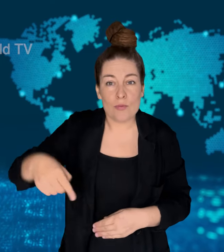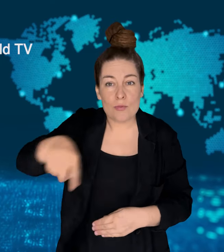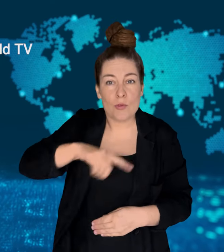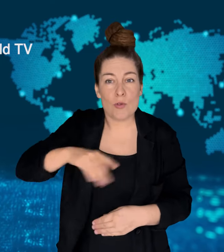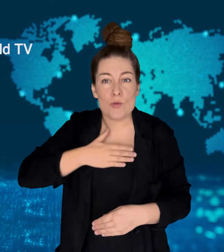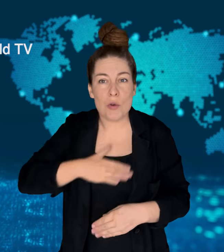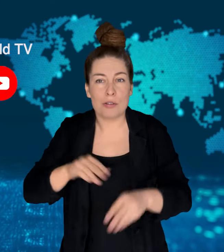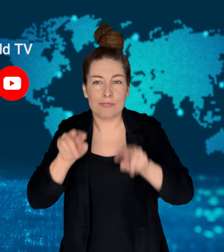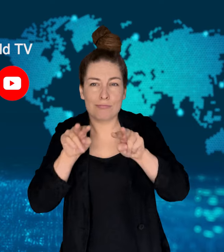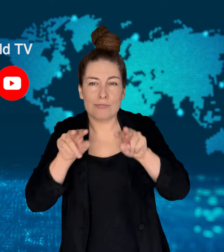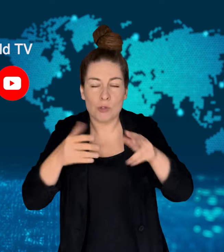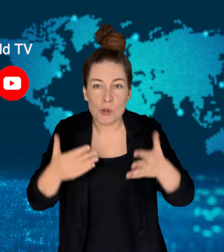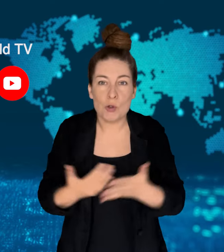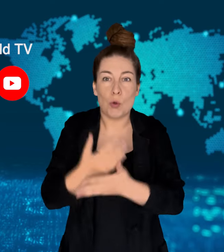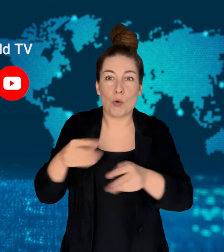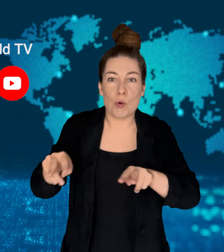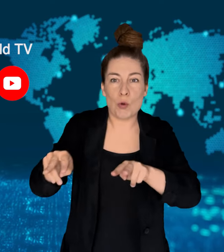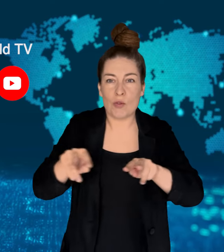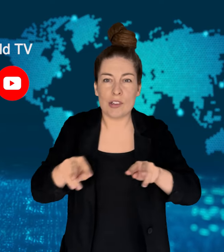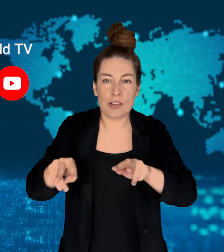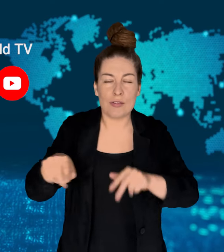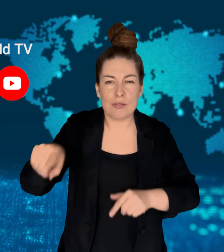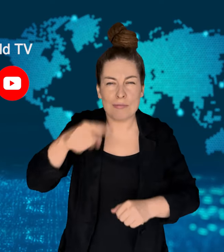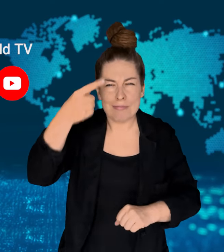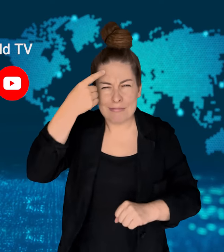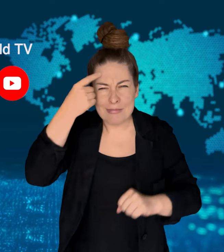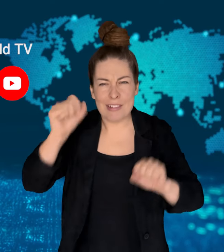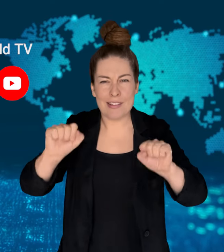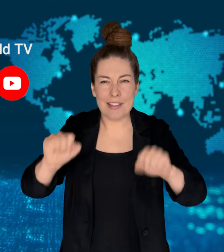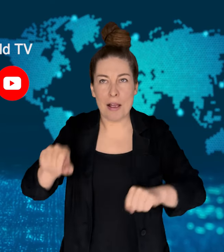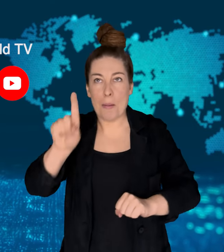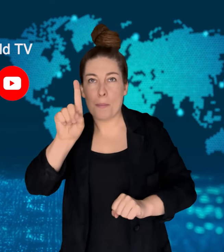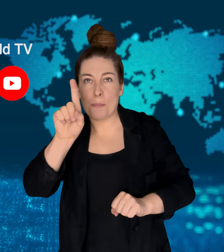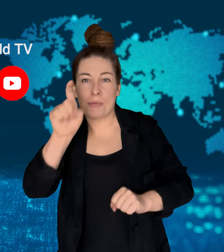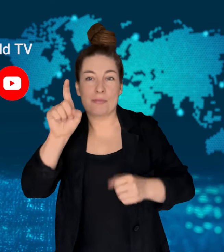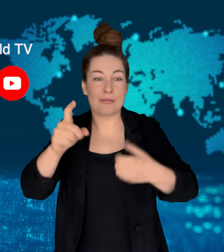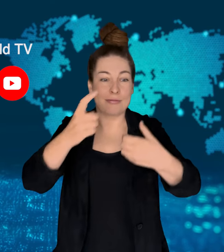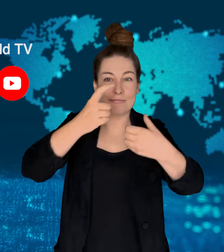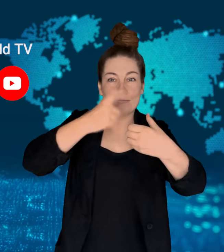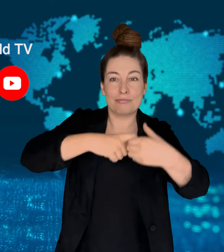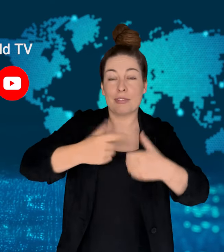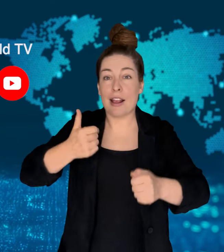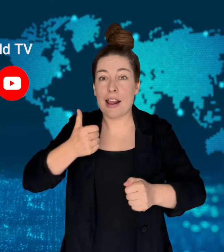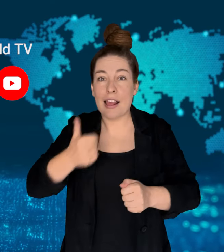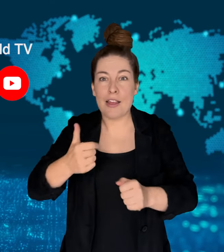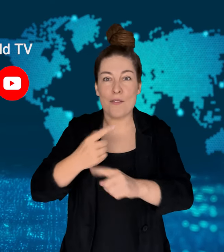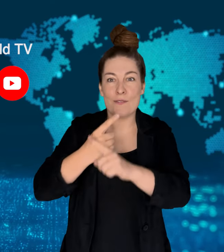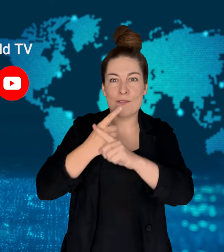Don't forget to subscribe, like, and follow H3 World TV to